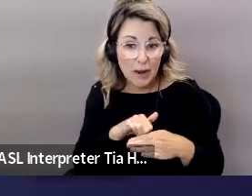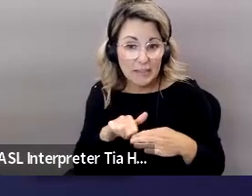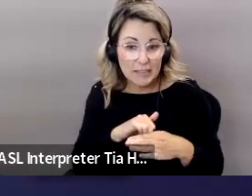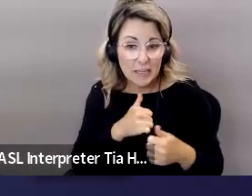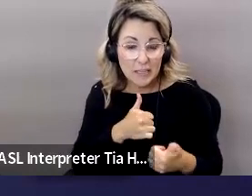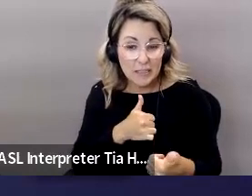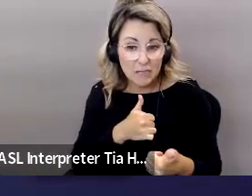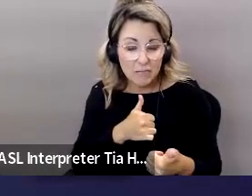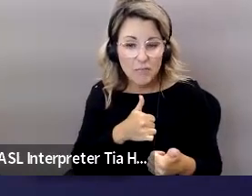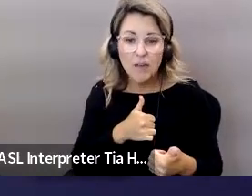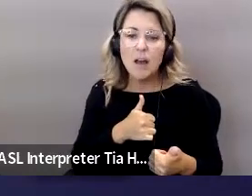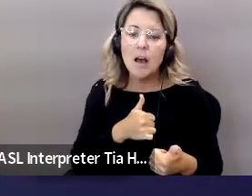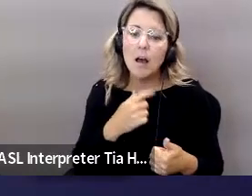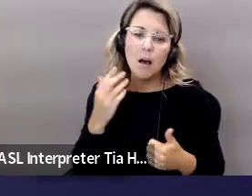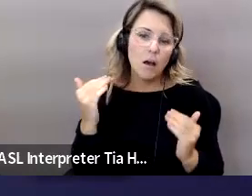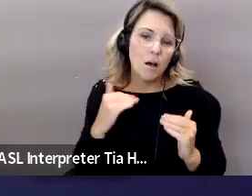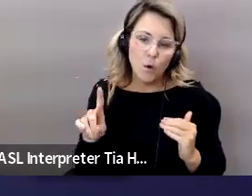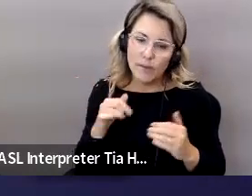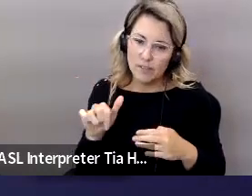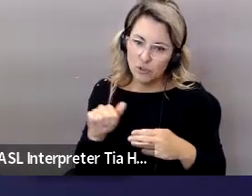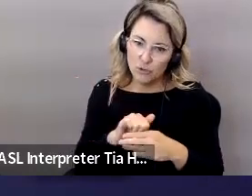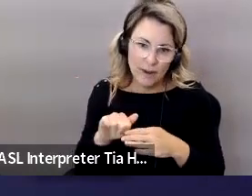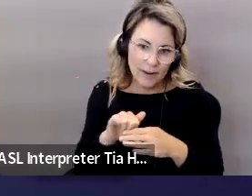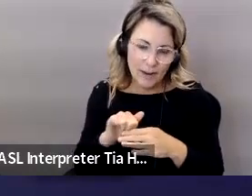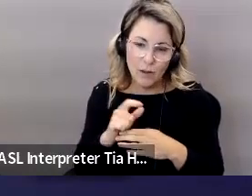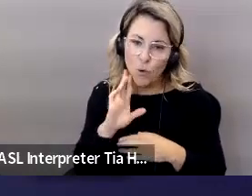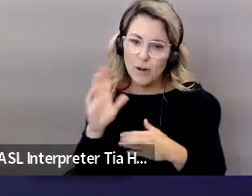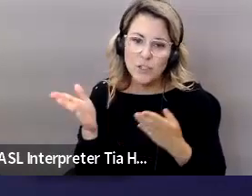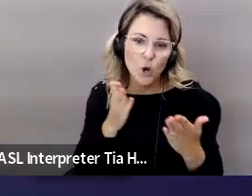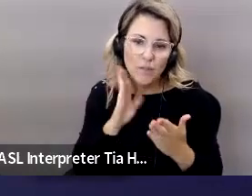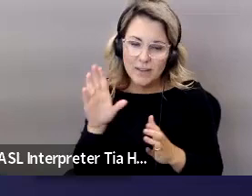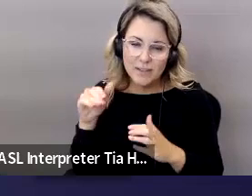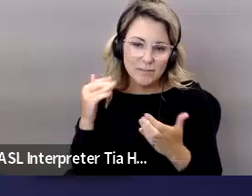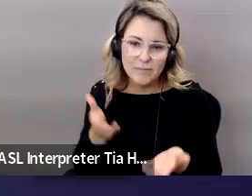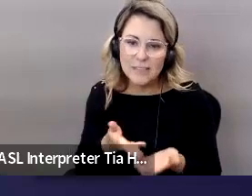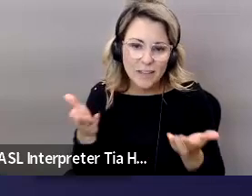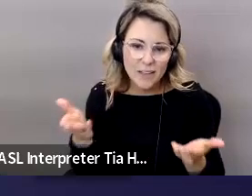a thing about training or service delivery objectives, or research questions, hypothesis.